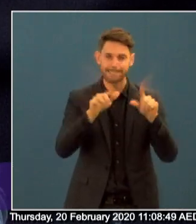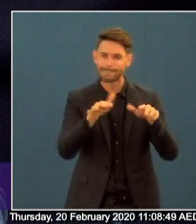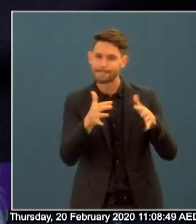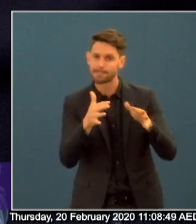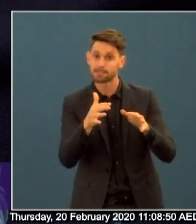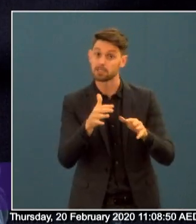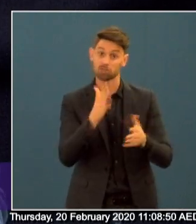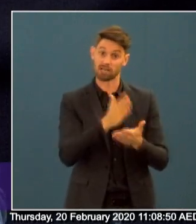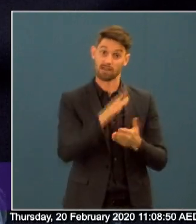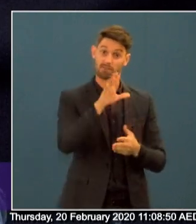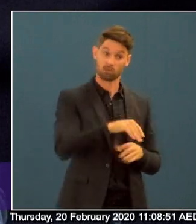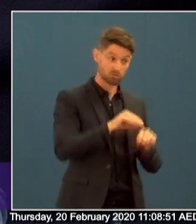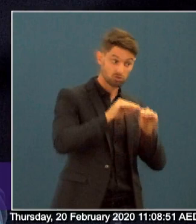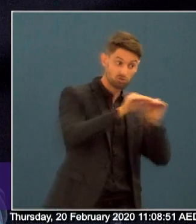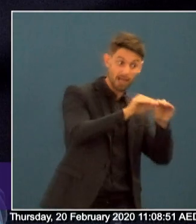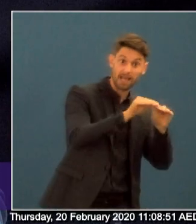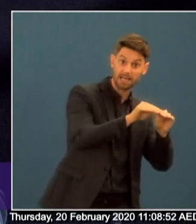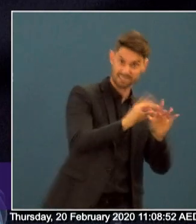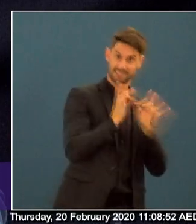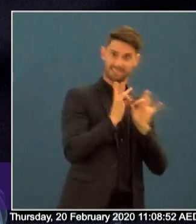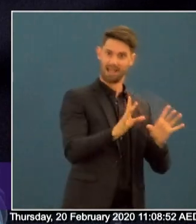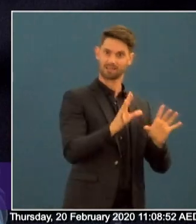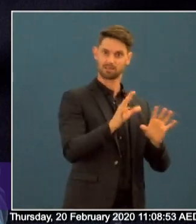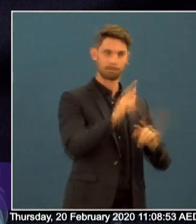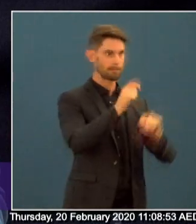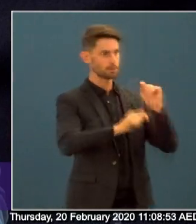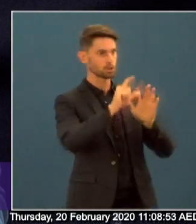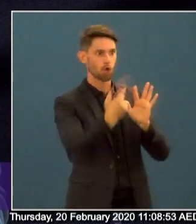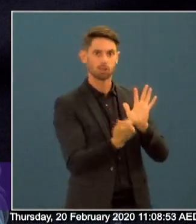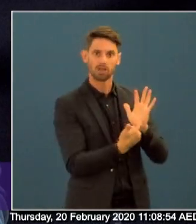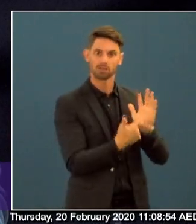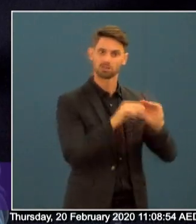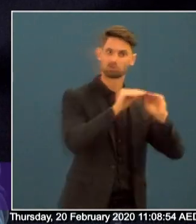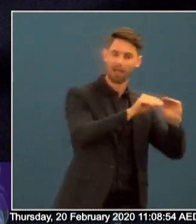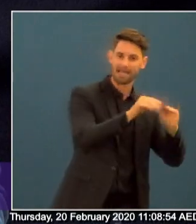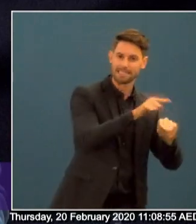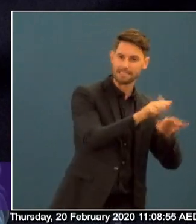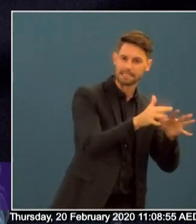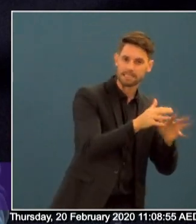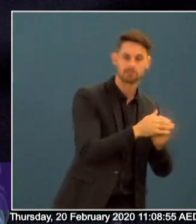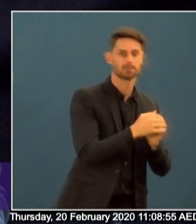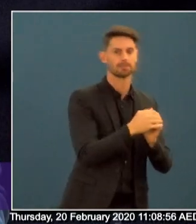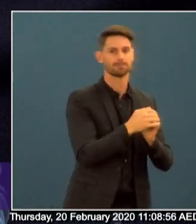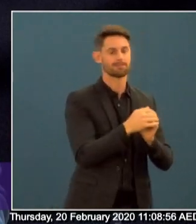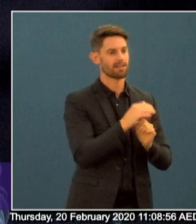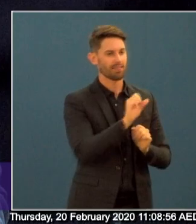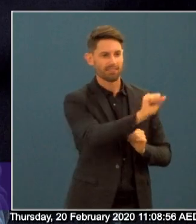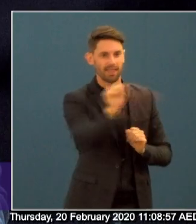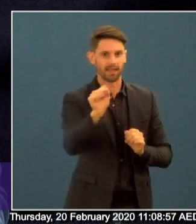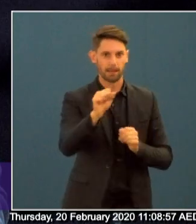a lack of — a lack of — I think the right values in practice in relation to these groups.